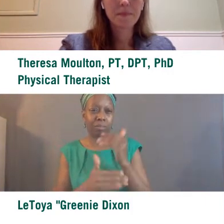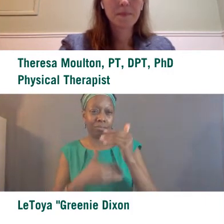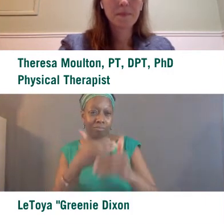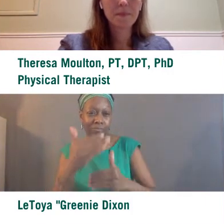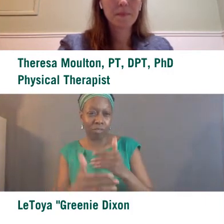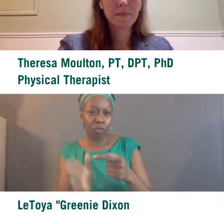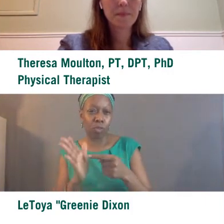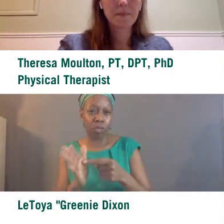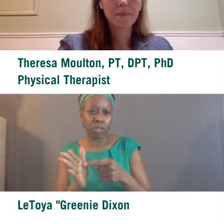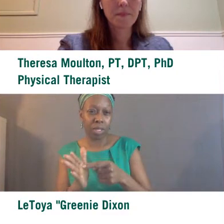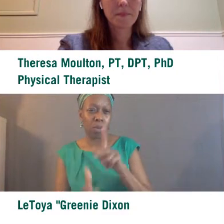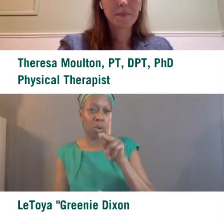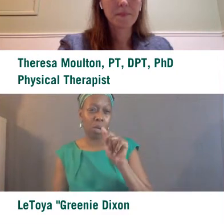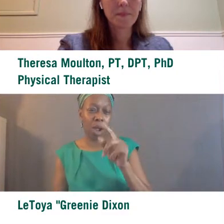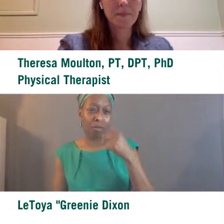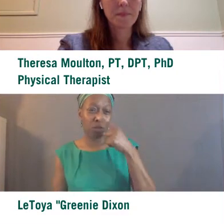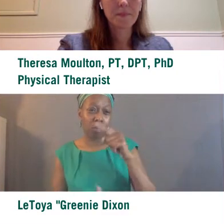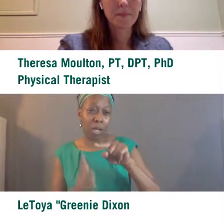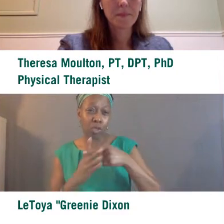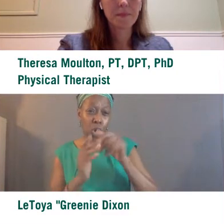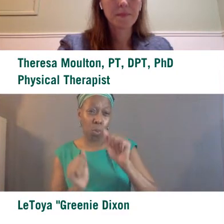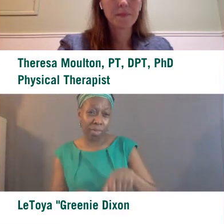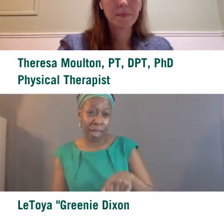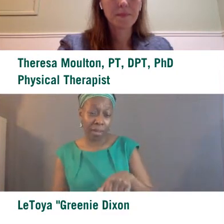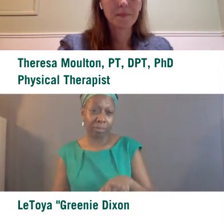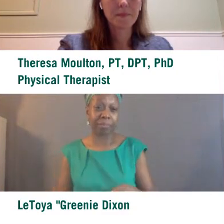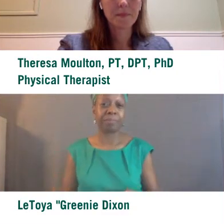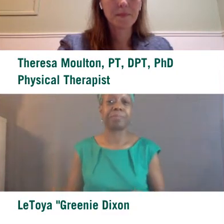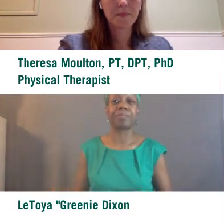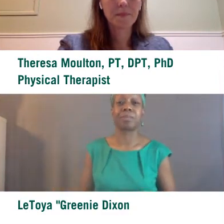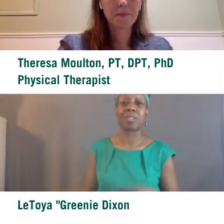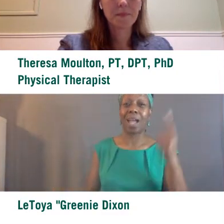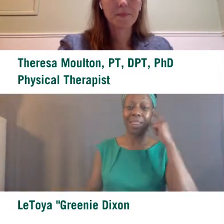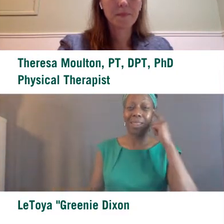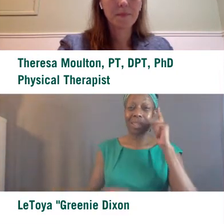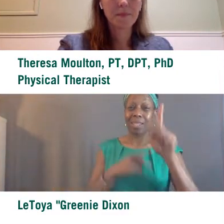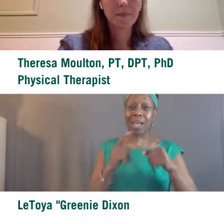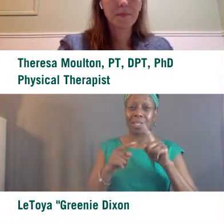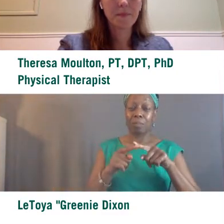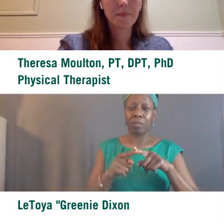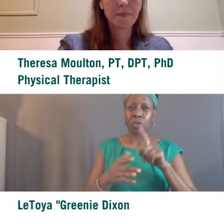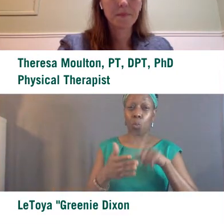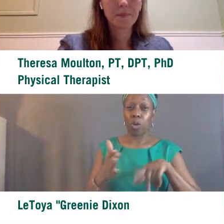So I think it kind of depends on what your current goals are.